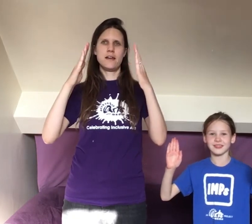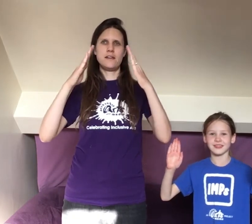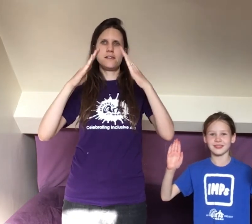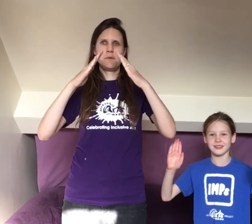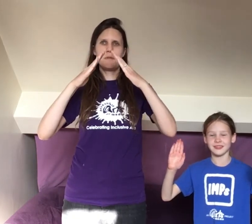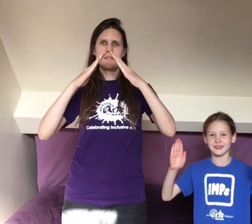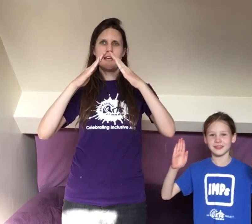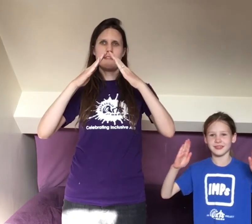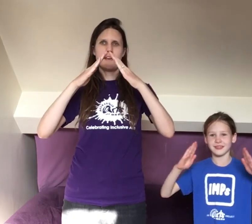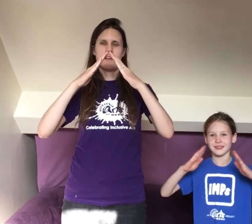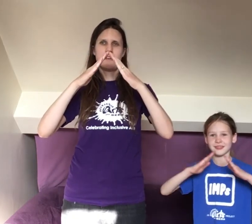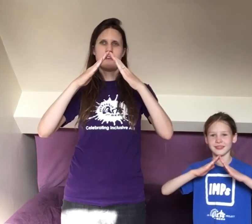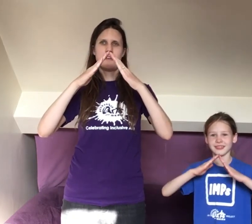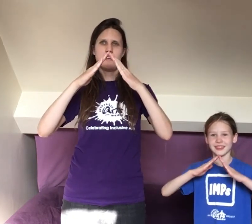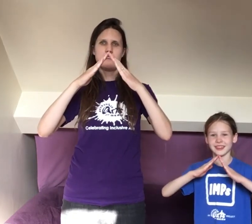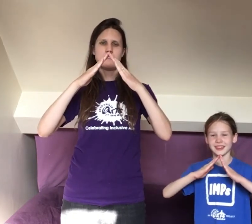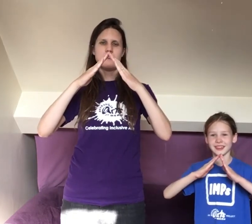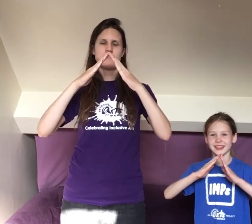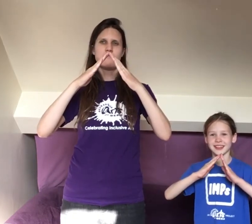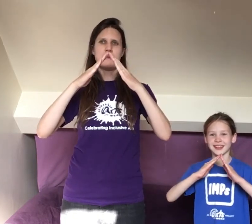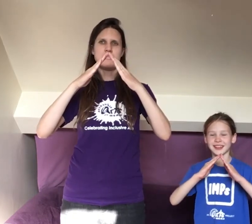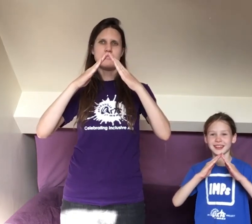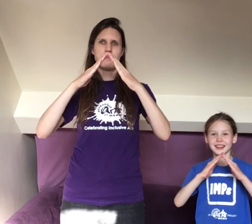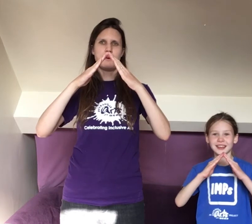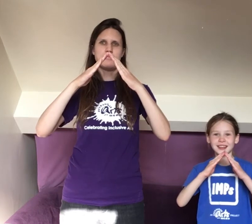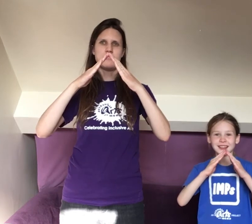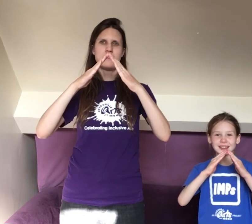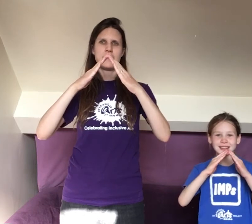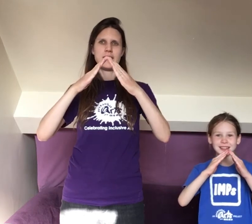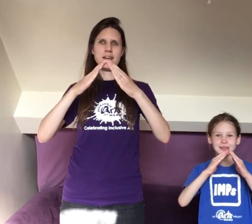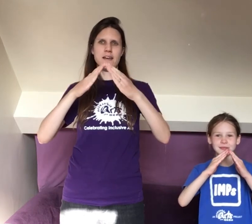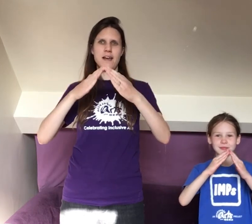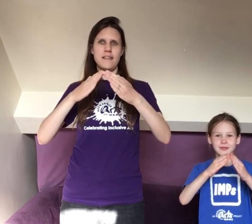And you need to put them together. They sort of meet at the point.